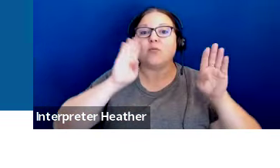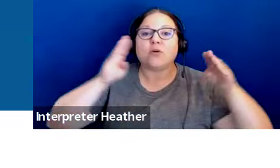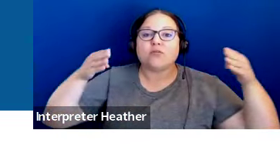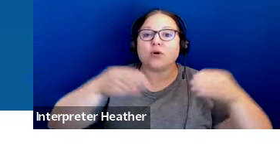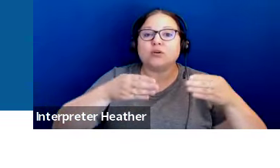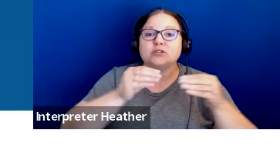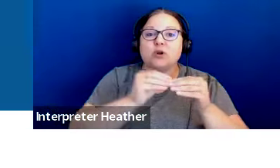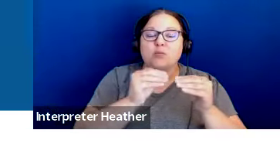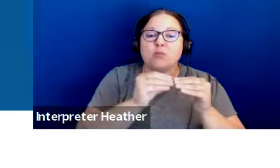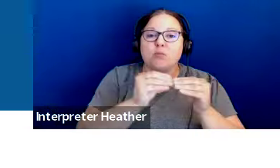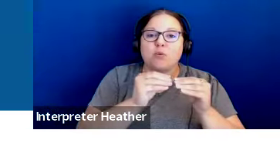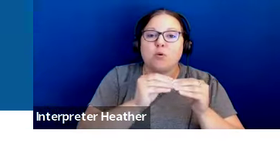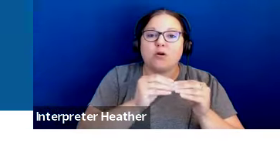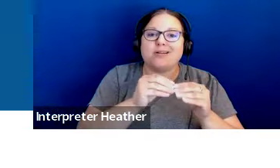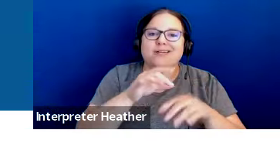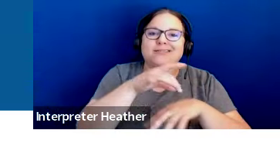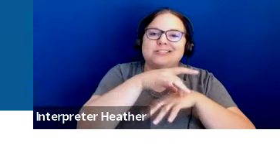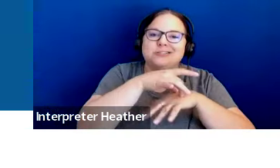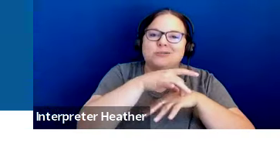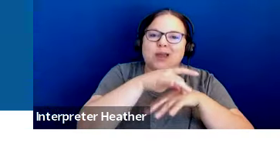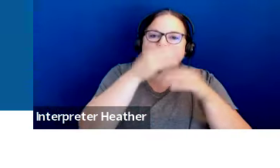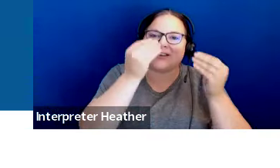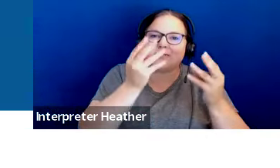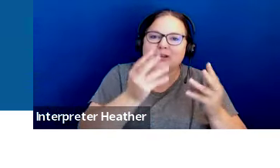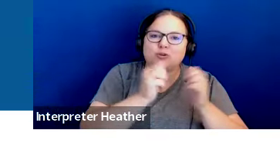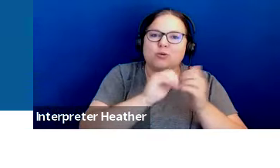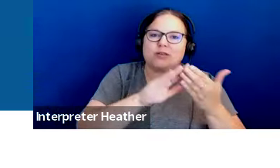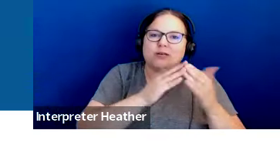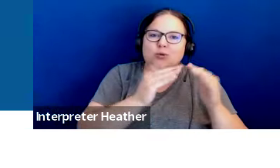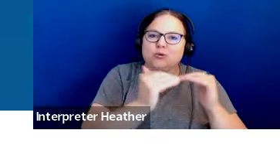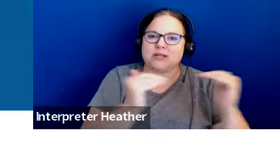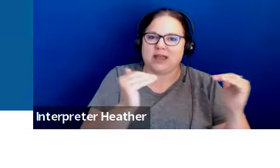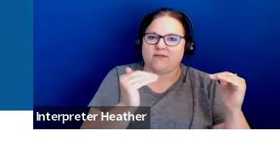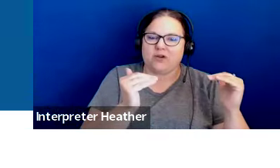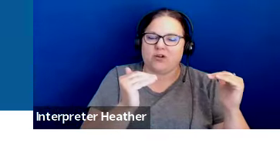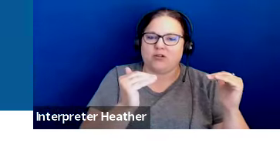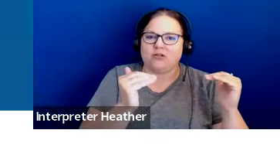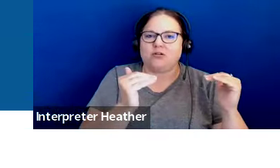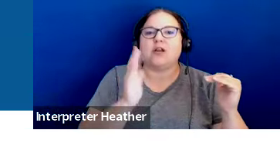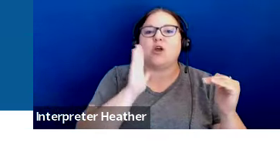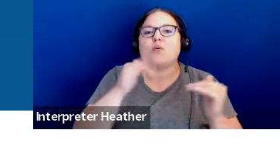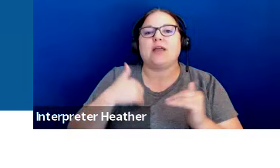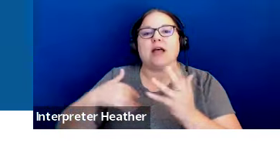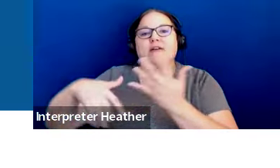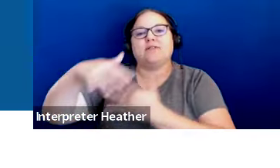granular geographic data at the community level. We will link social determinants of health data,